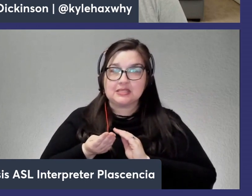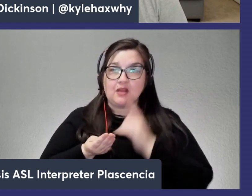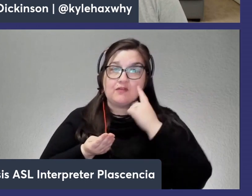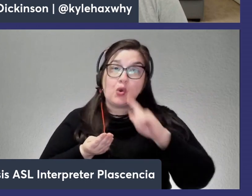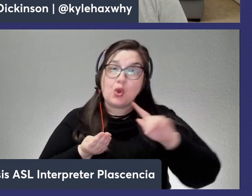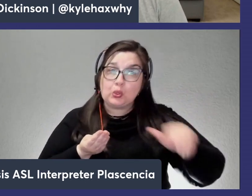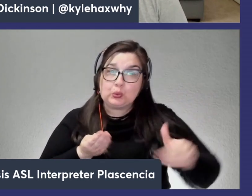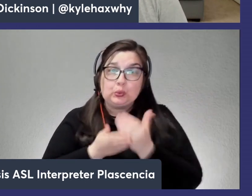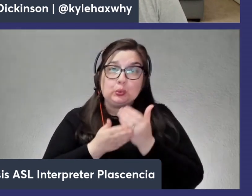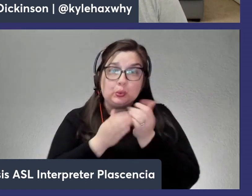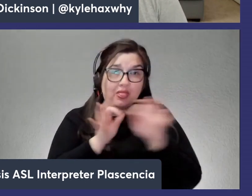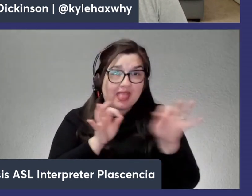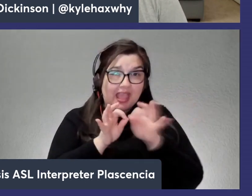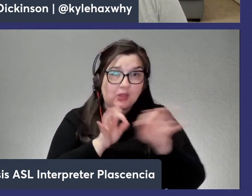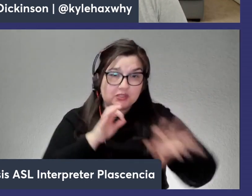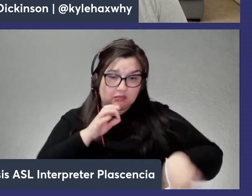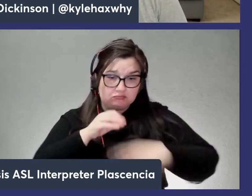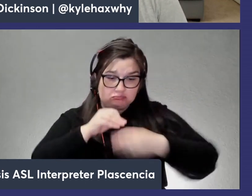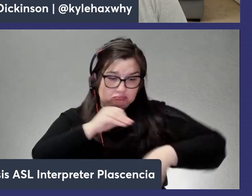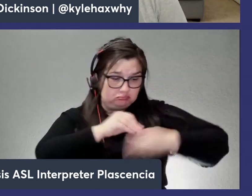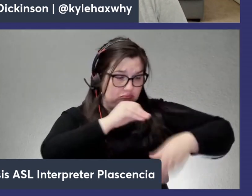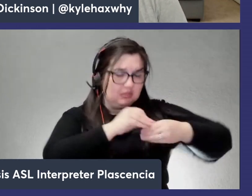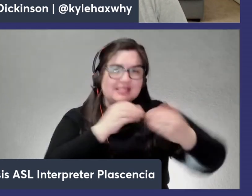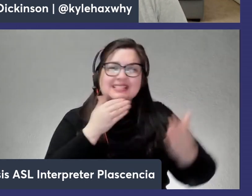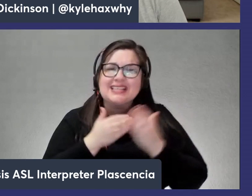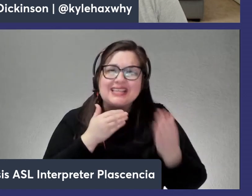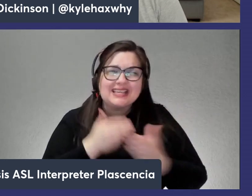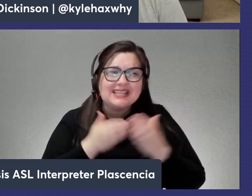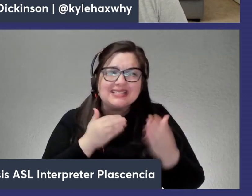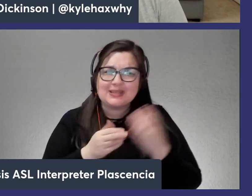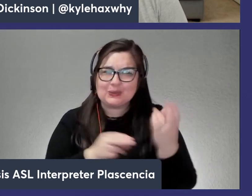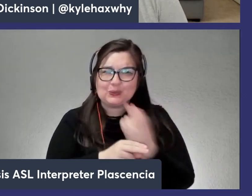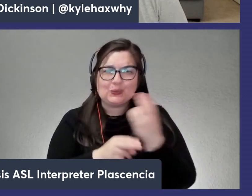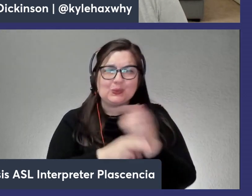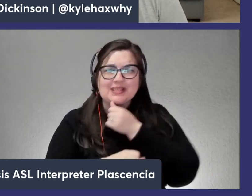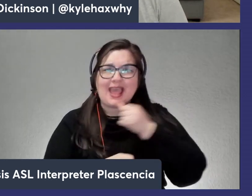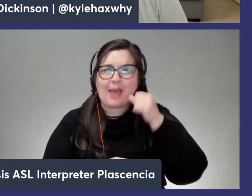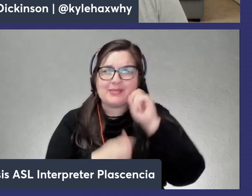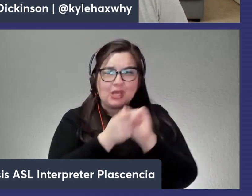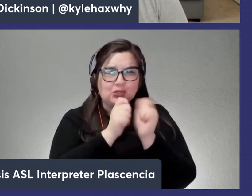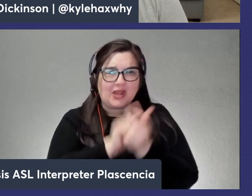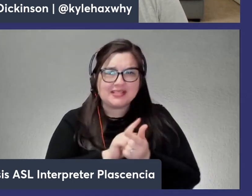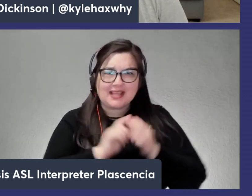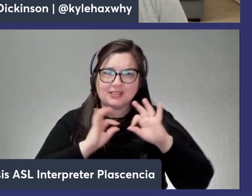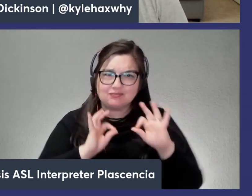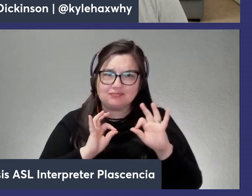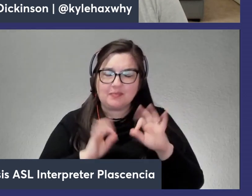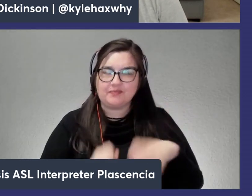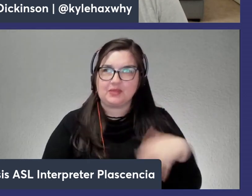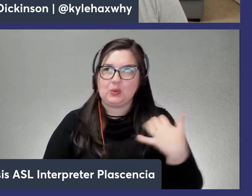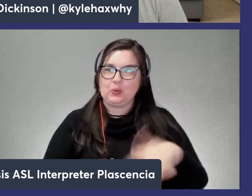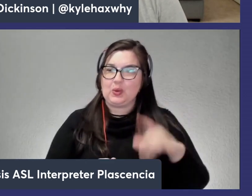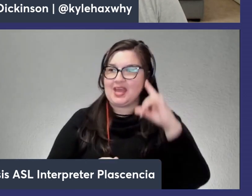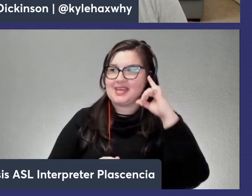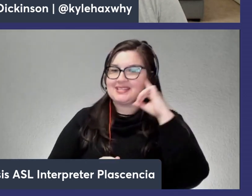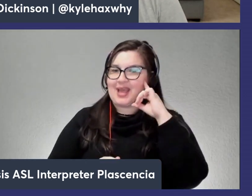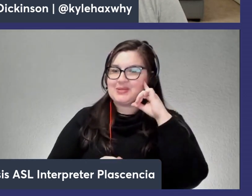is made very easy with Amazon Translate's batch translation. Sounds like it's about time for a demo. What do you think, Kyle?